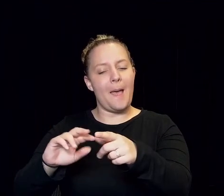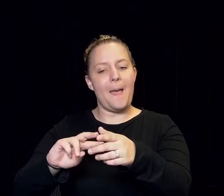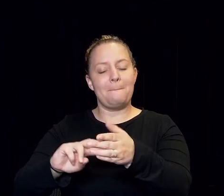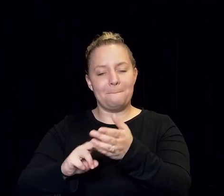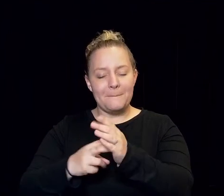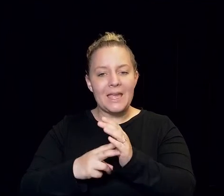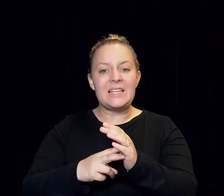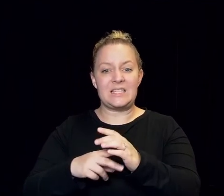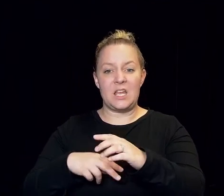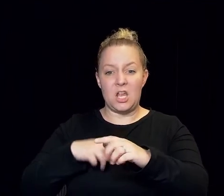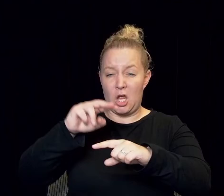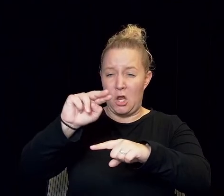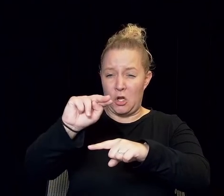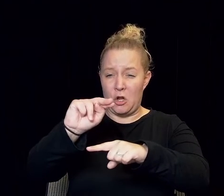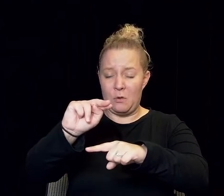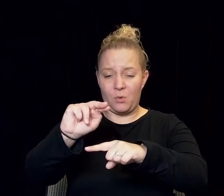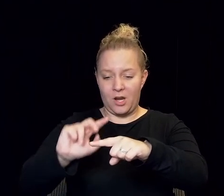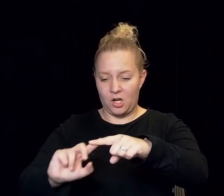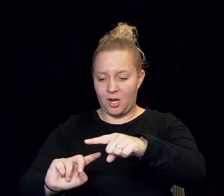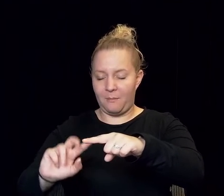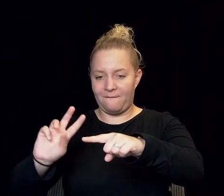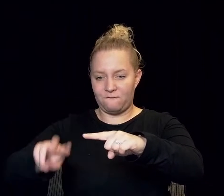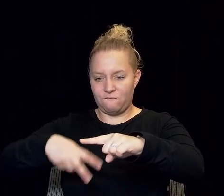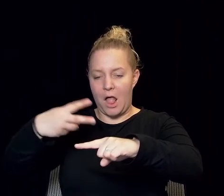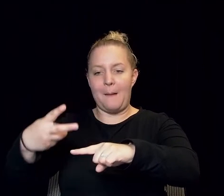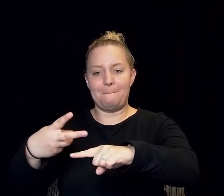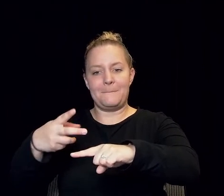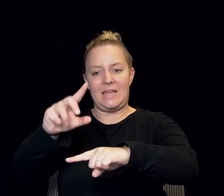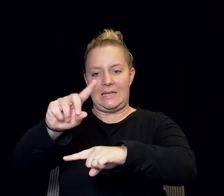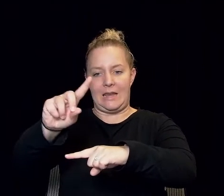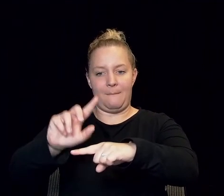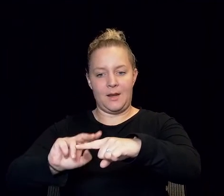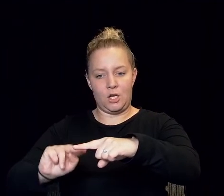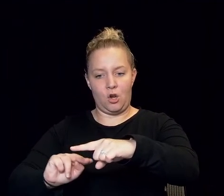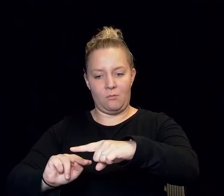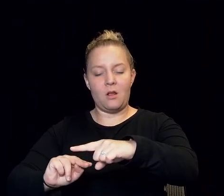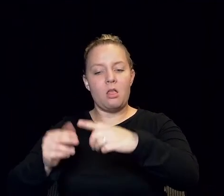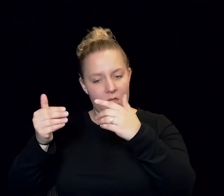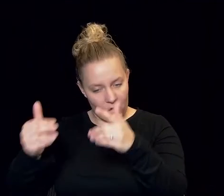denominator to numerator. And then, you just go ahead and multiply like normal. Okay, let's look